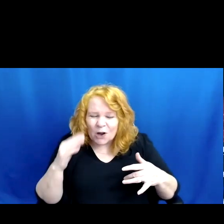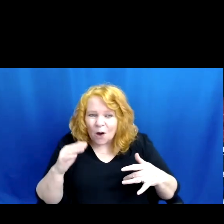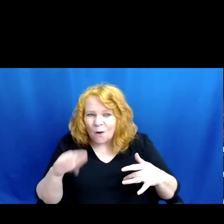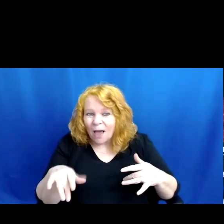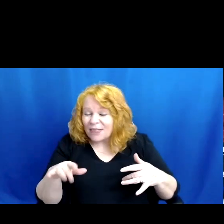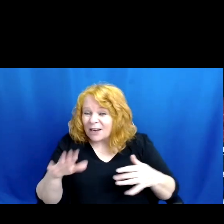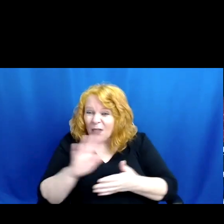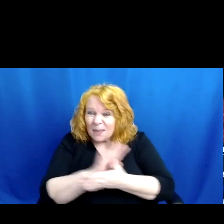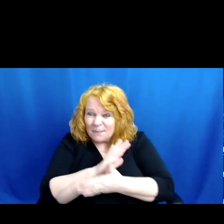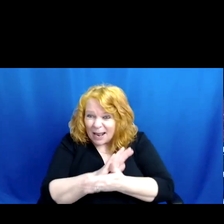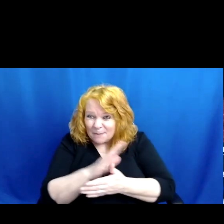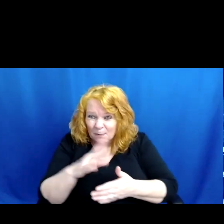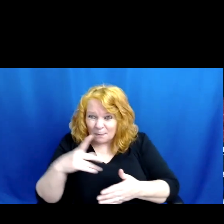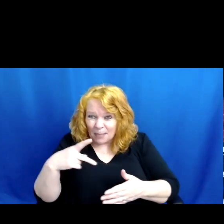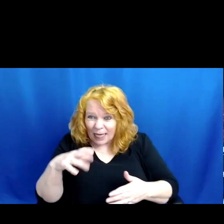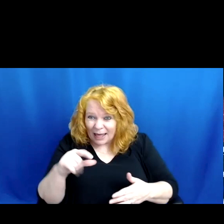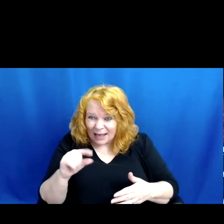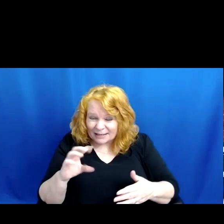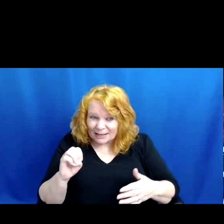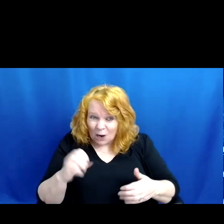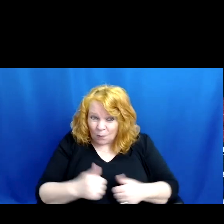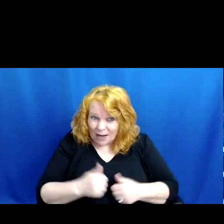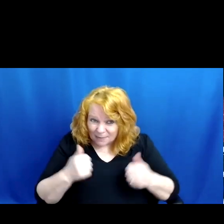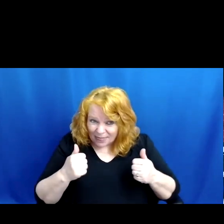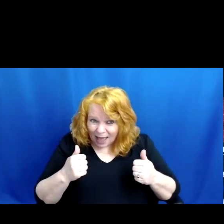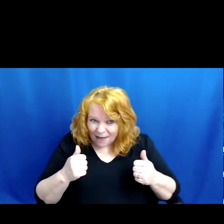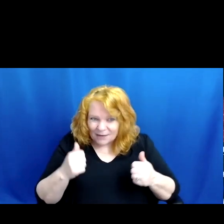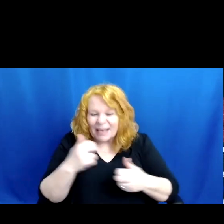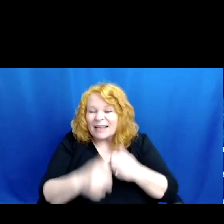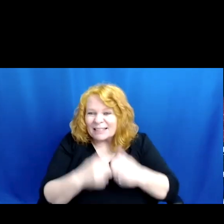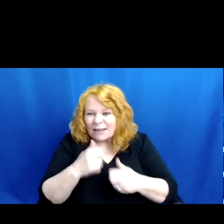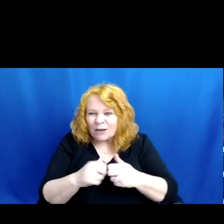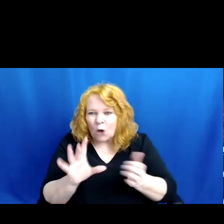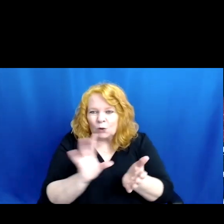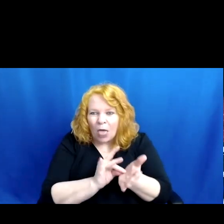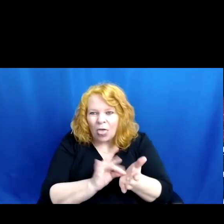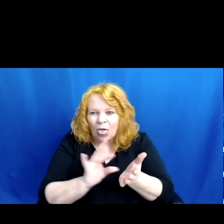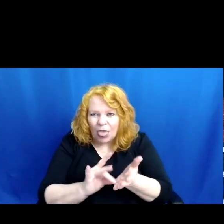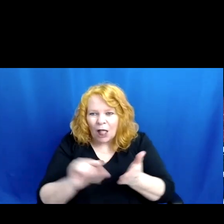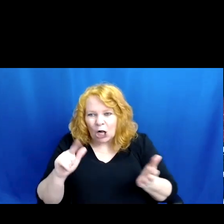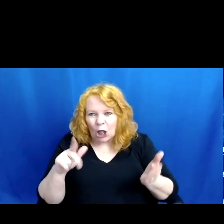when I am live on the show it is quite difficult to get the glue to stick. I have to hold my hand on it for a while.